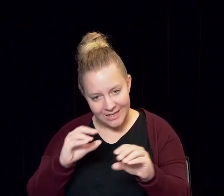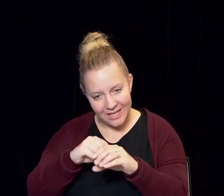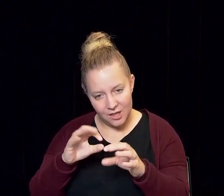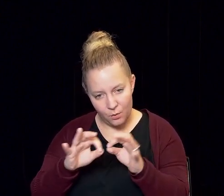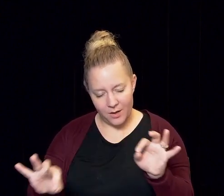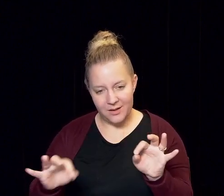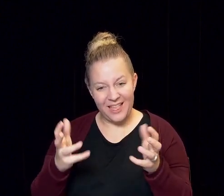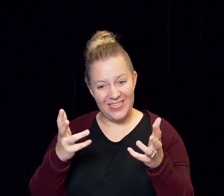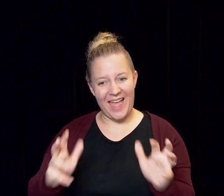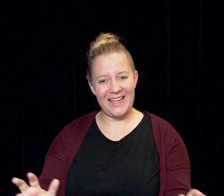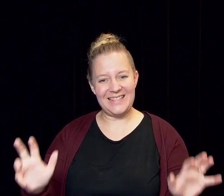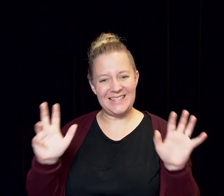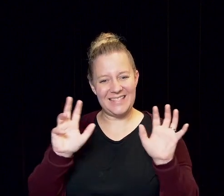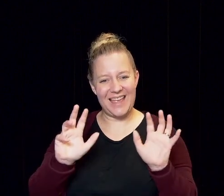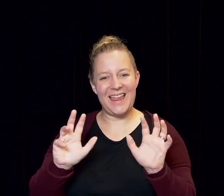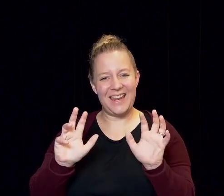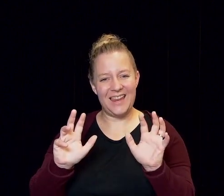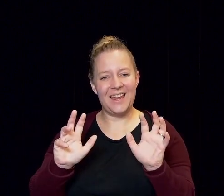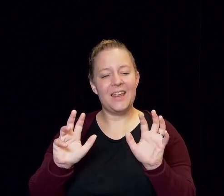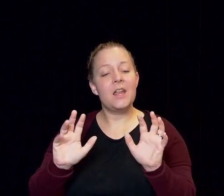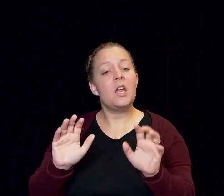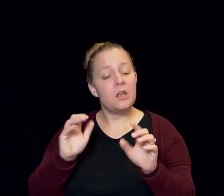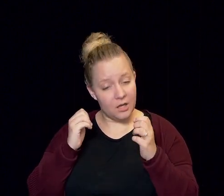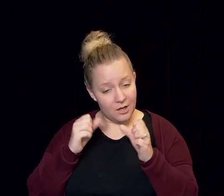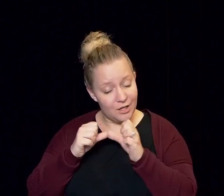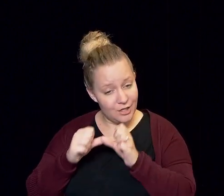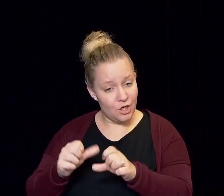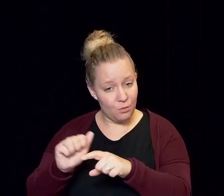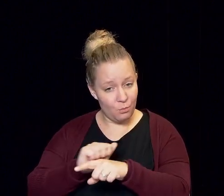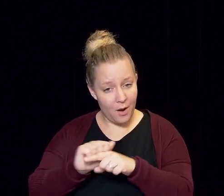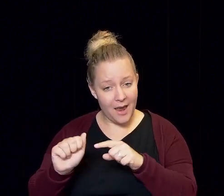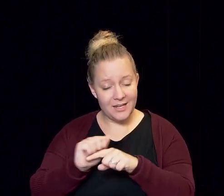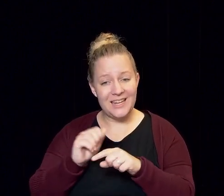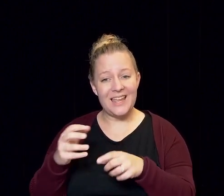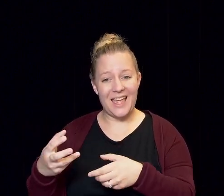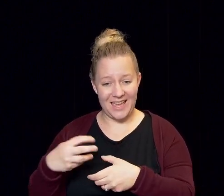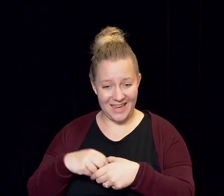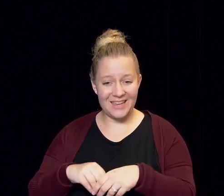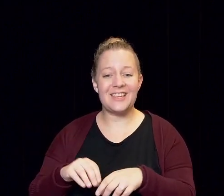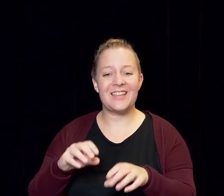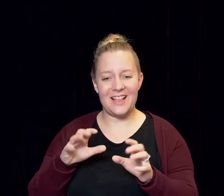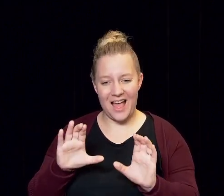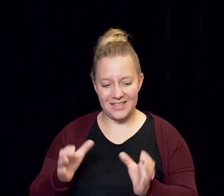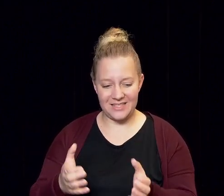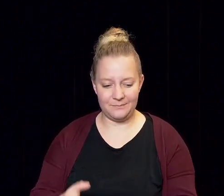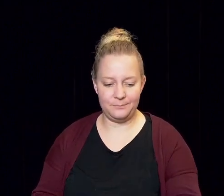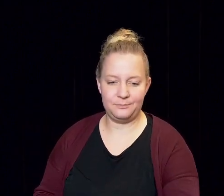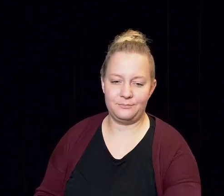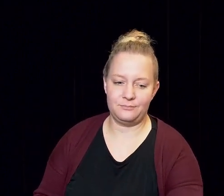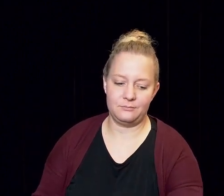That's it! We'll continue practicing proportional relationships in class.